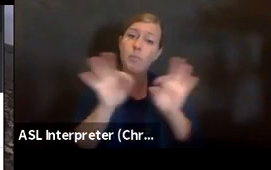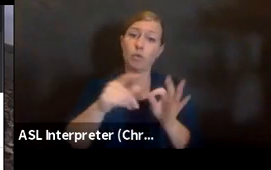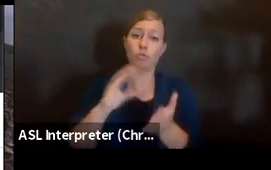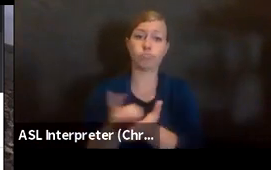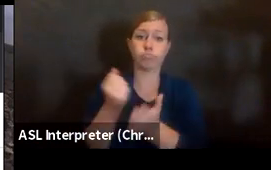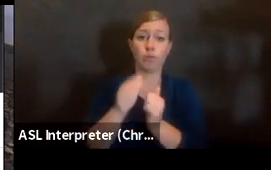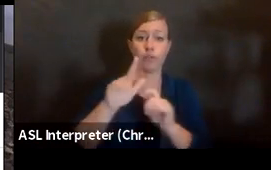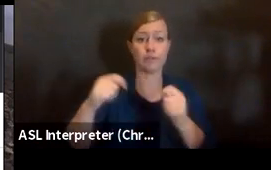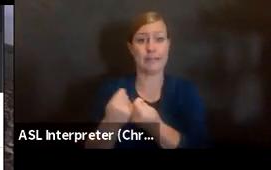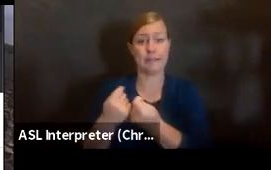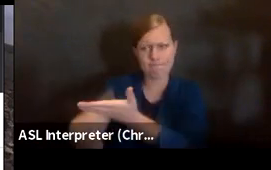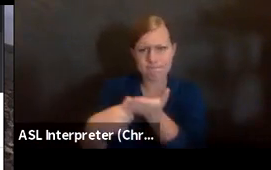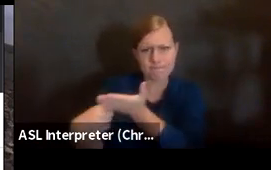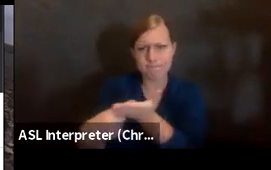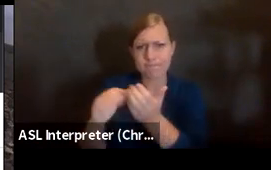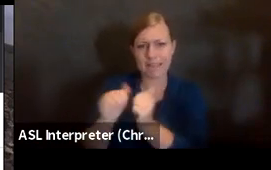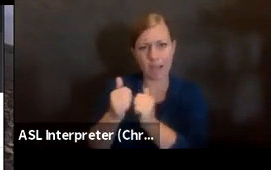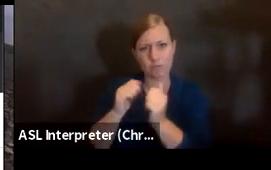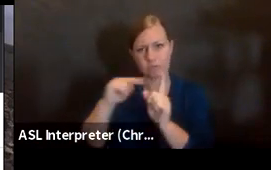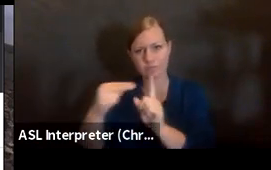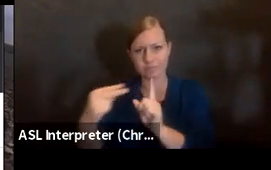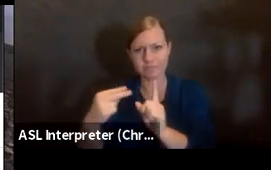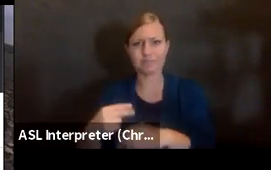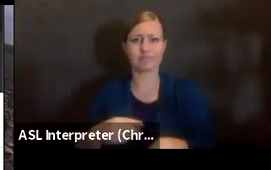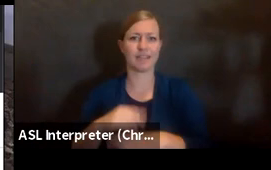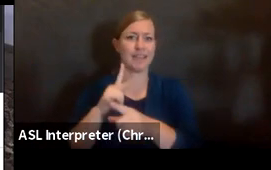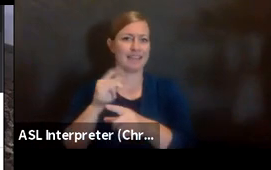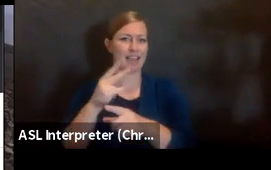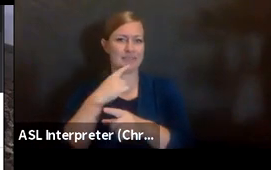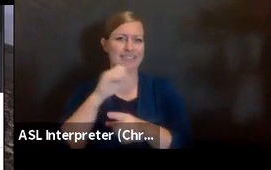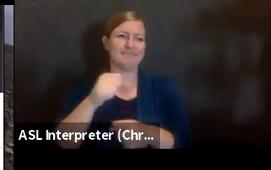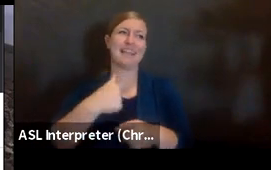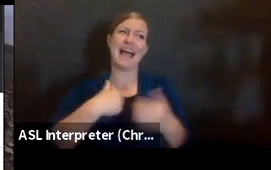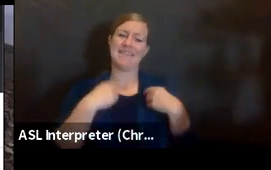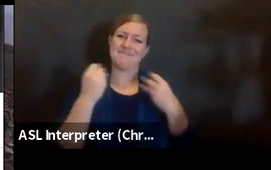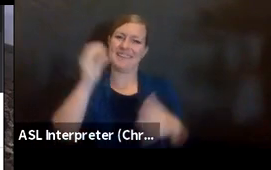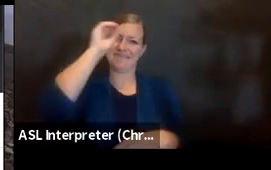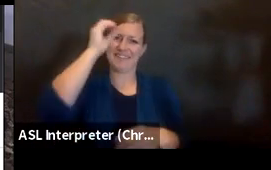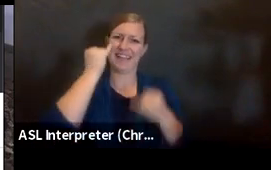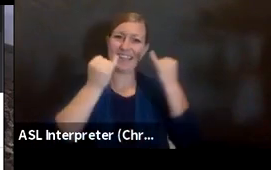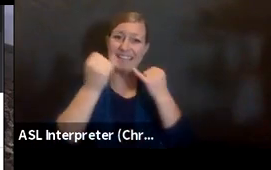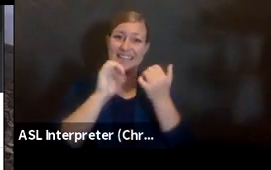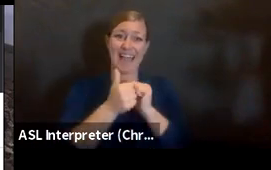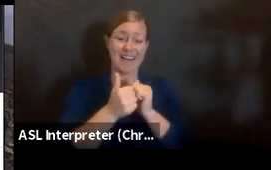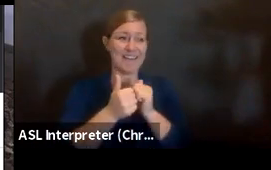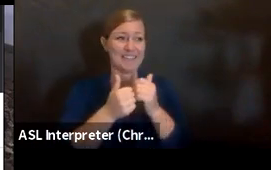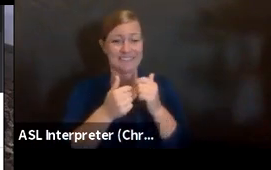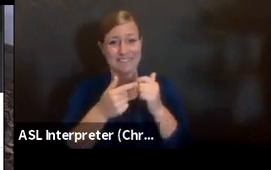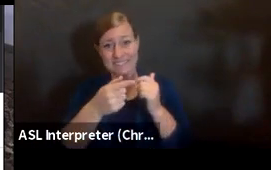Katherine Livick - ESD 112: Yeah, I have a lot of opinions about ways that districts could do that. But if I mentioned them people will go to their IT staff and say, Katherine said do this